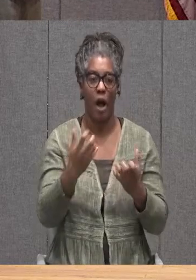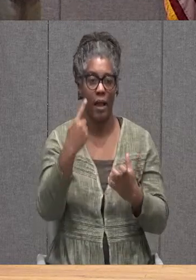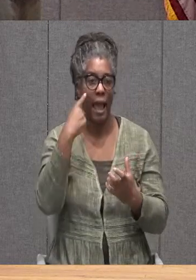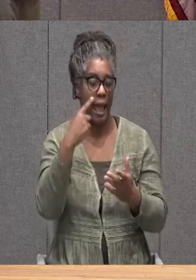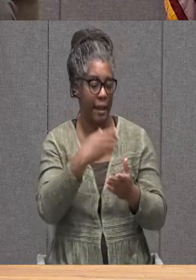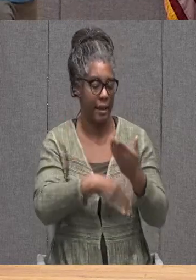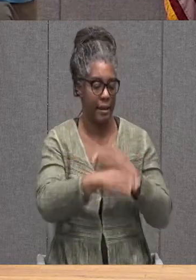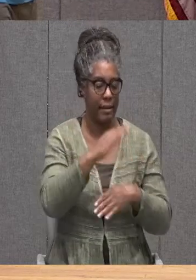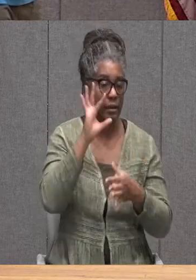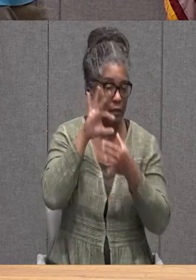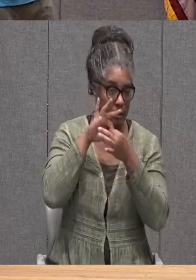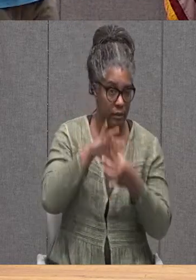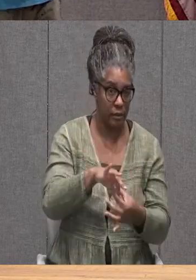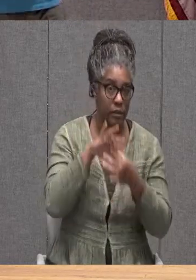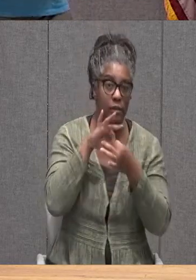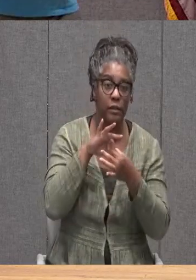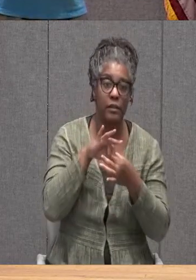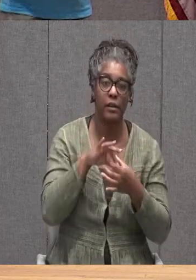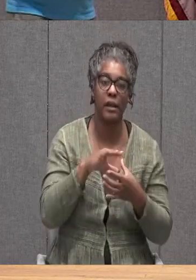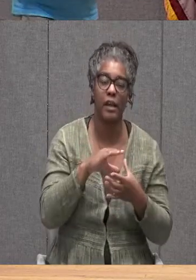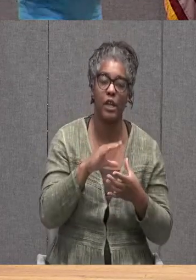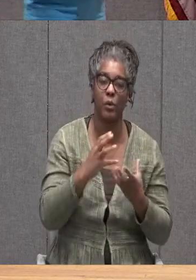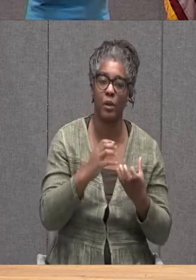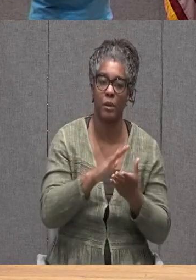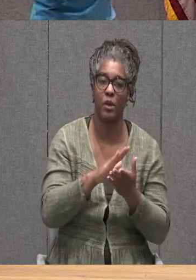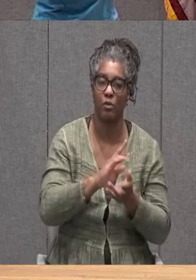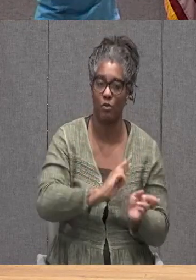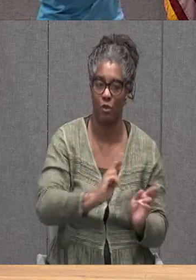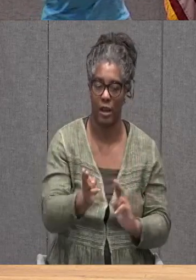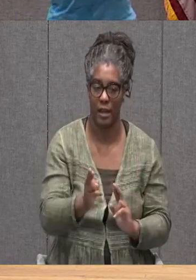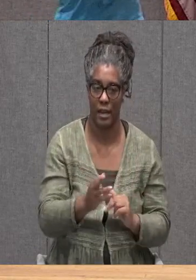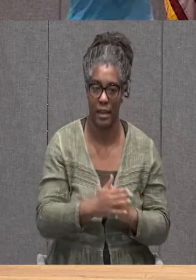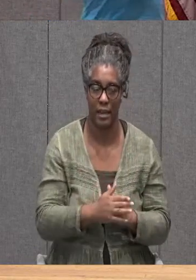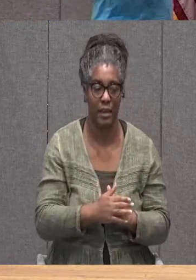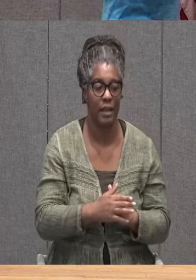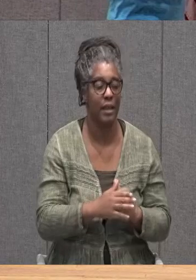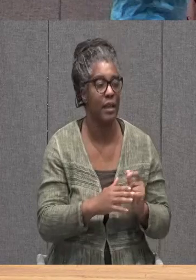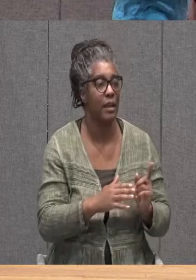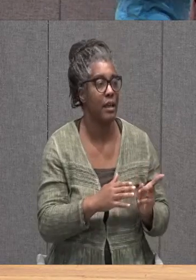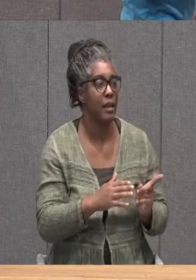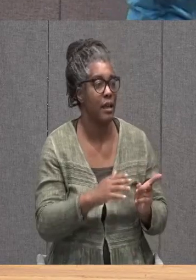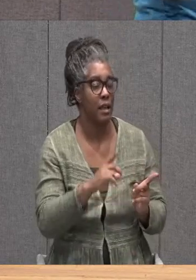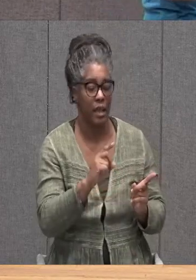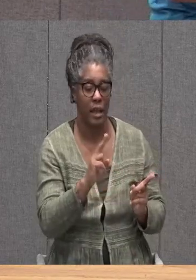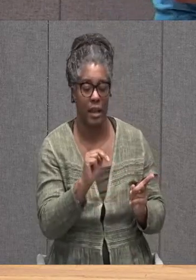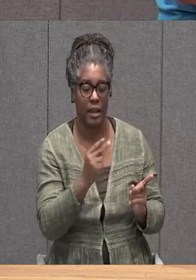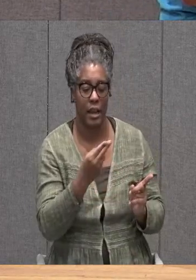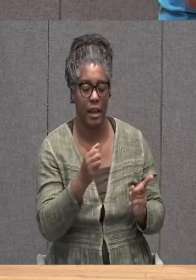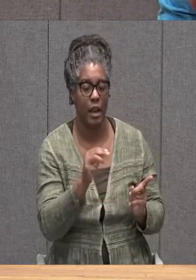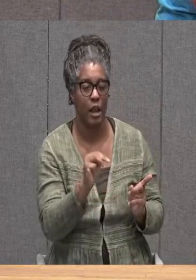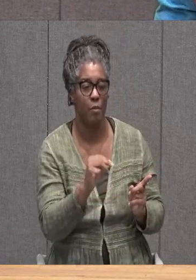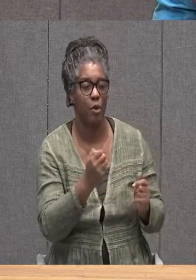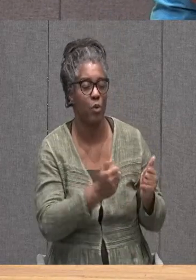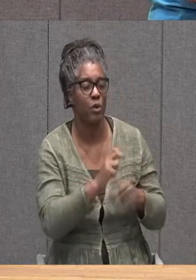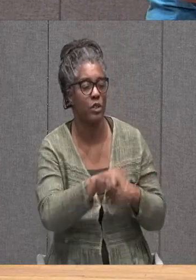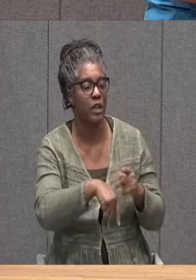what kind of bag would you like? I'll take one of the zip lock bags. All right, would you like a big one